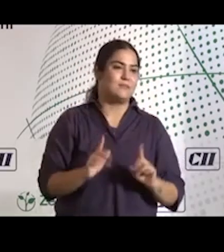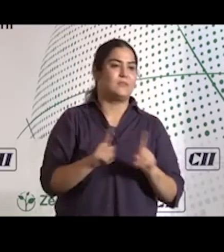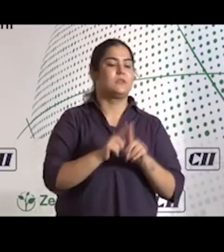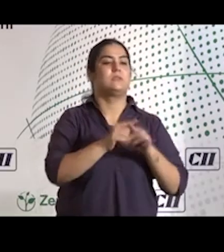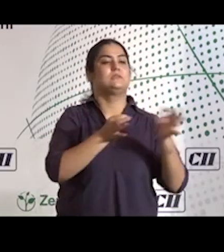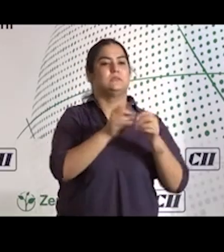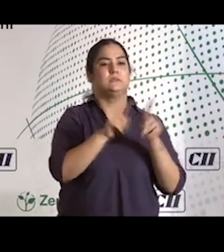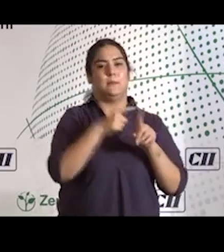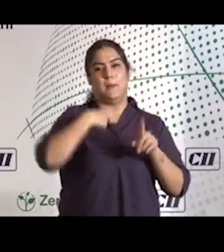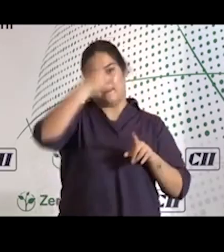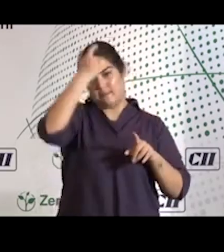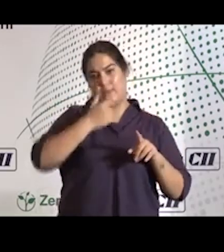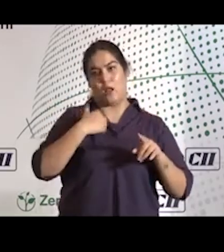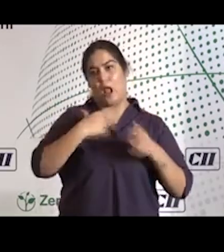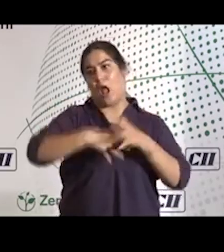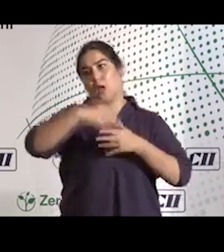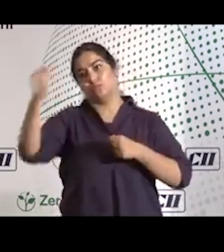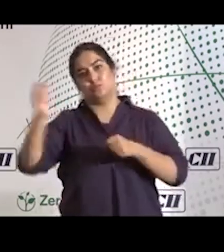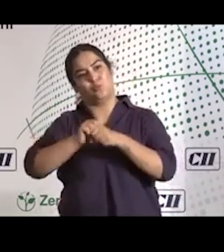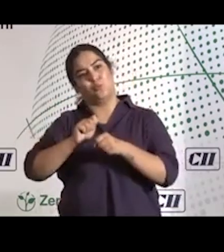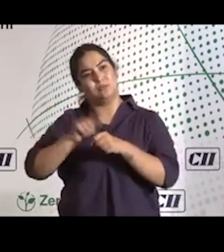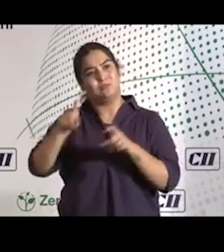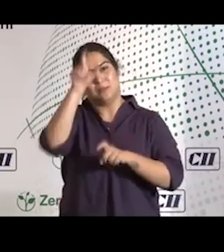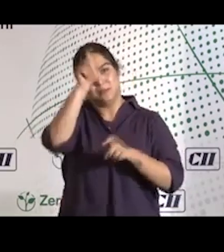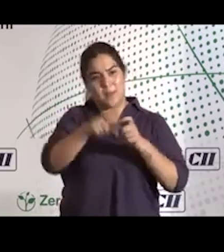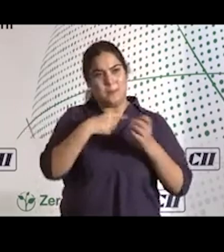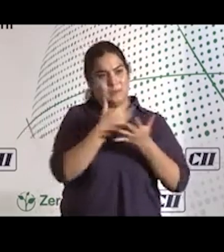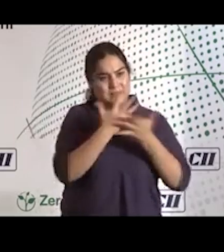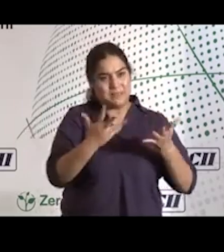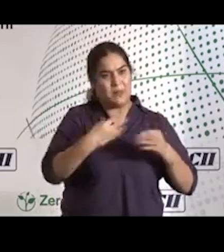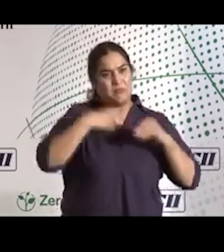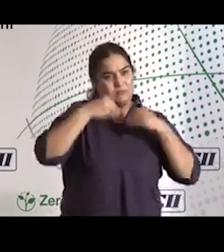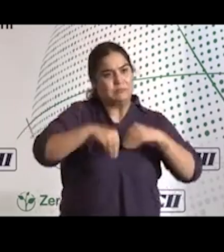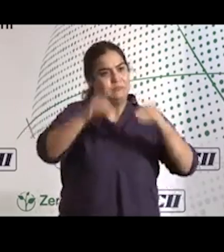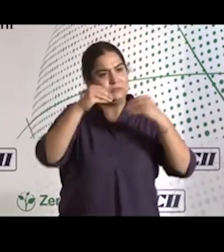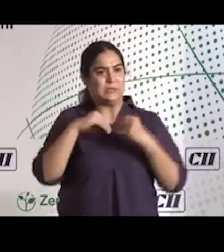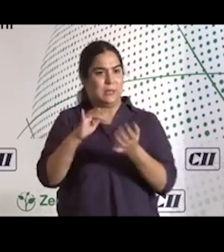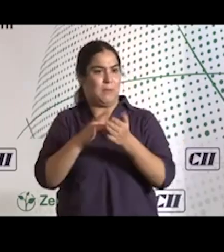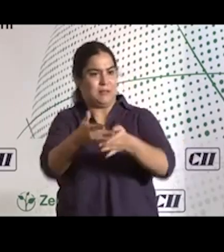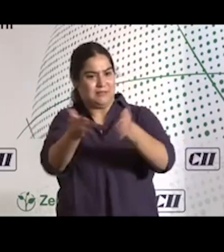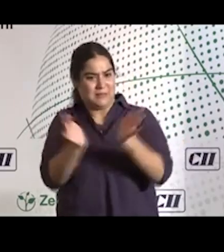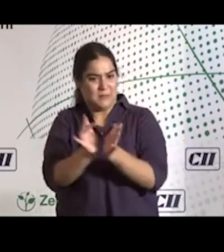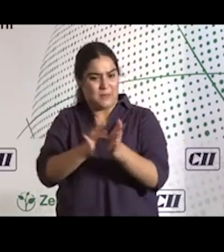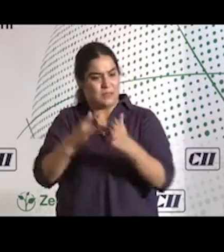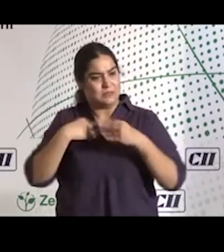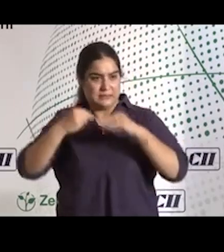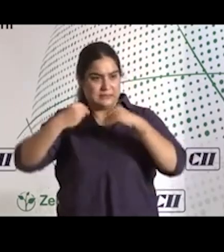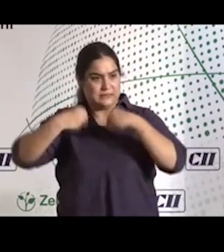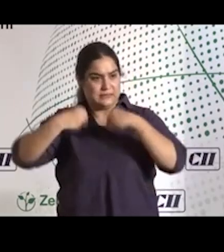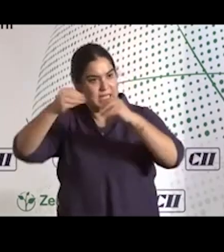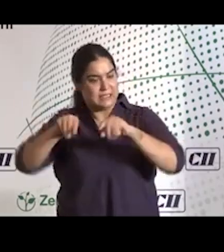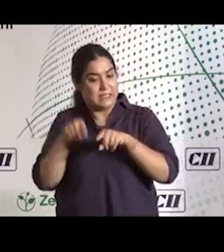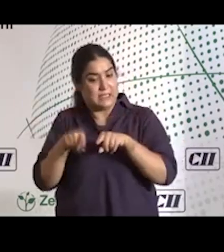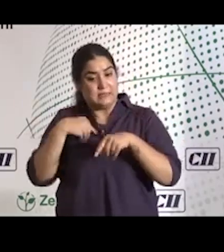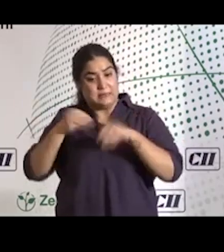it wants to work, wants to integrate their product in a wheelchair, they exactly know what they should, what they should work on.